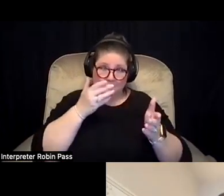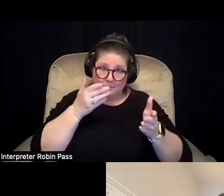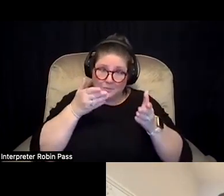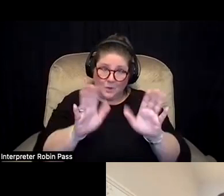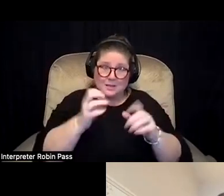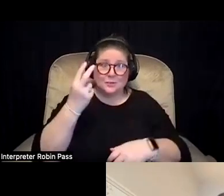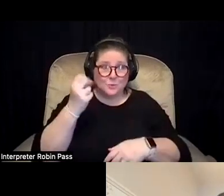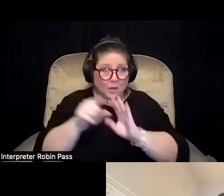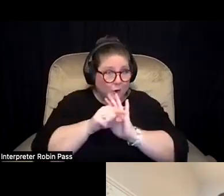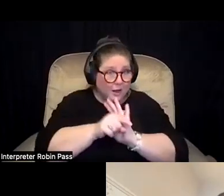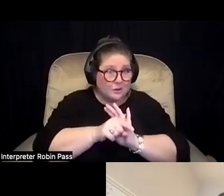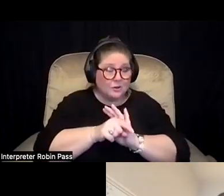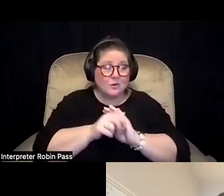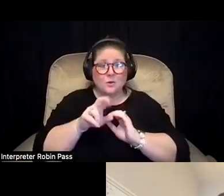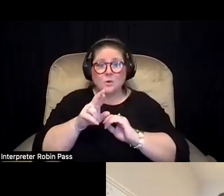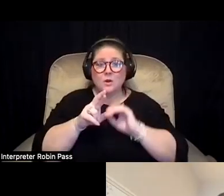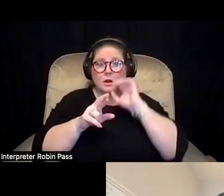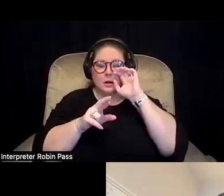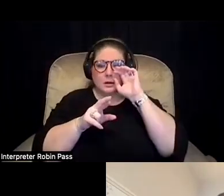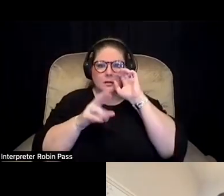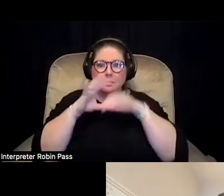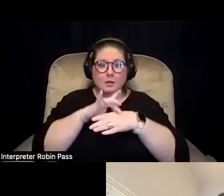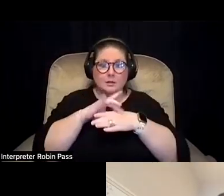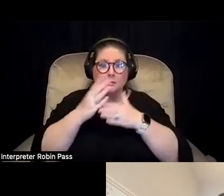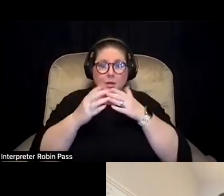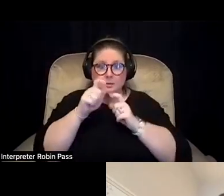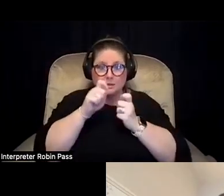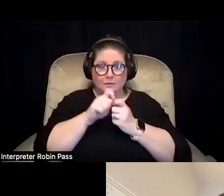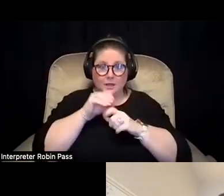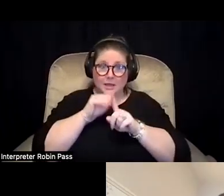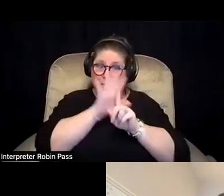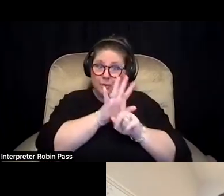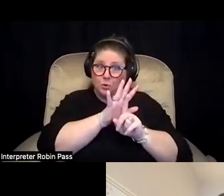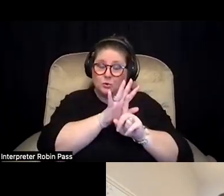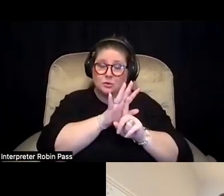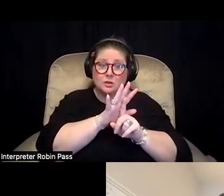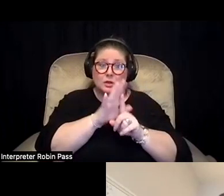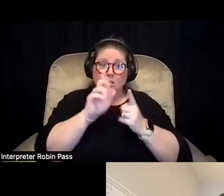conversation or the types of content that you might specifically expose to a 12th grader versus